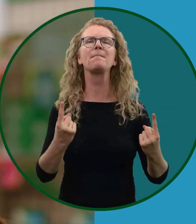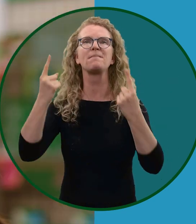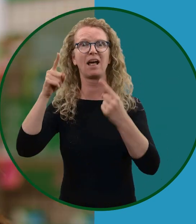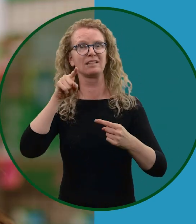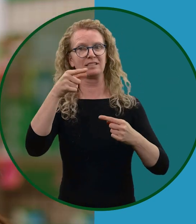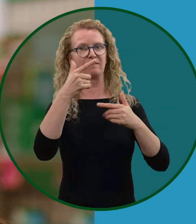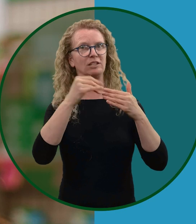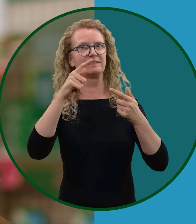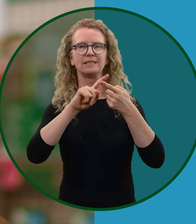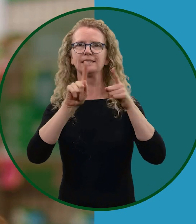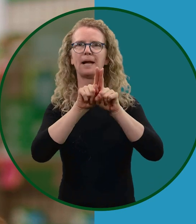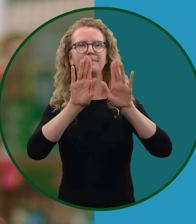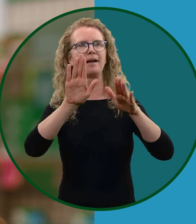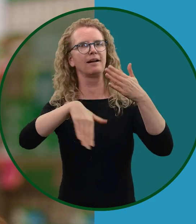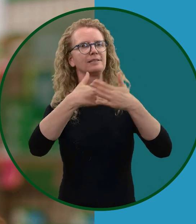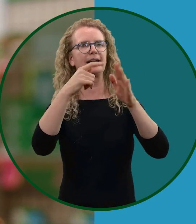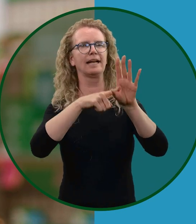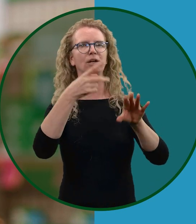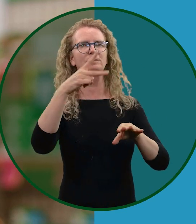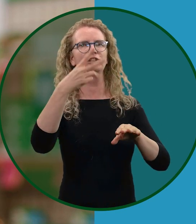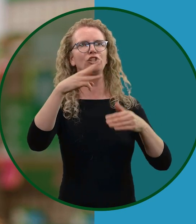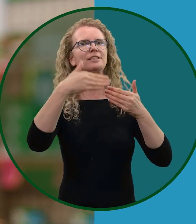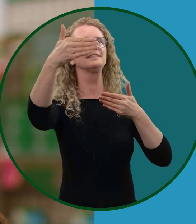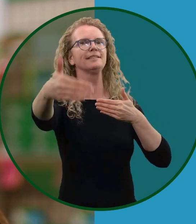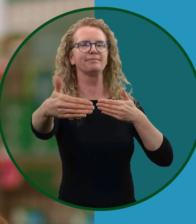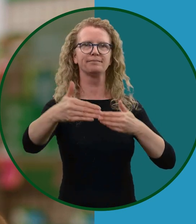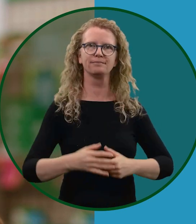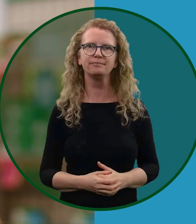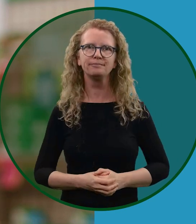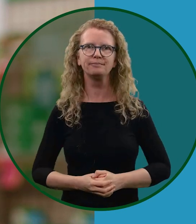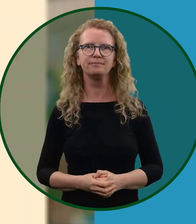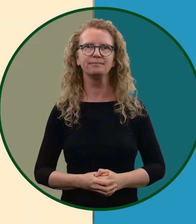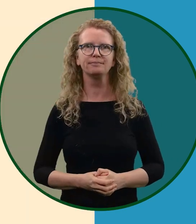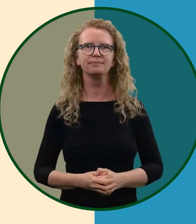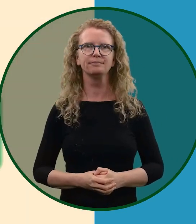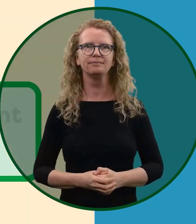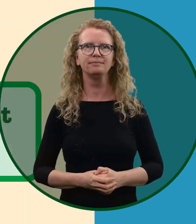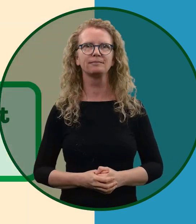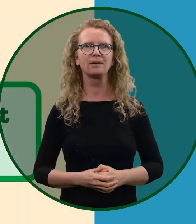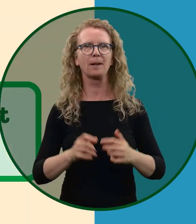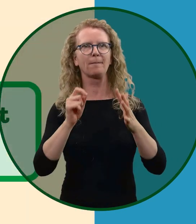And while that normally goes up with inflation, it's going to stay frozen until 2030. Why has the patient co-payment been lowered?